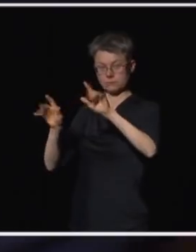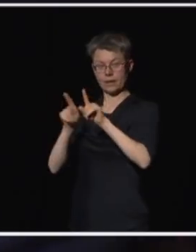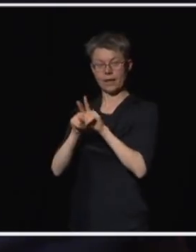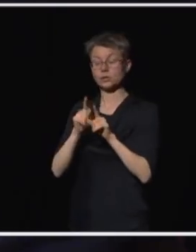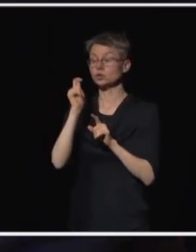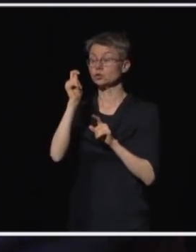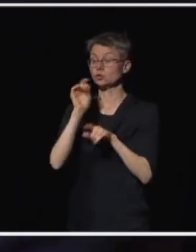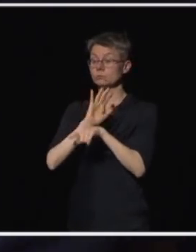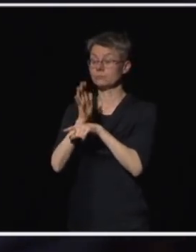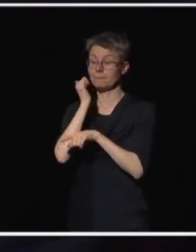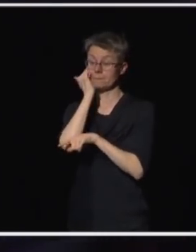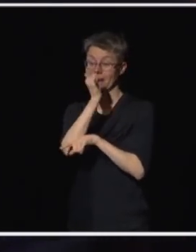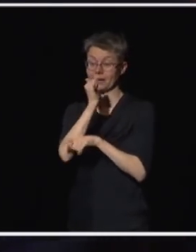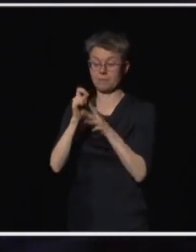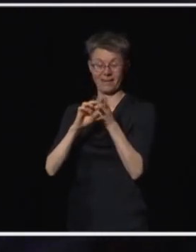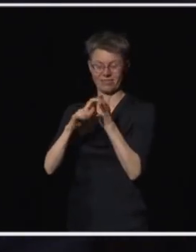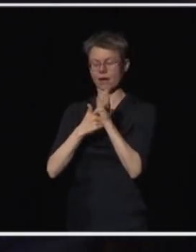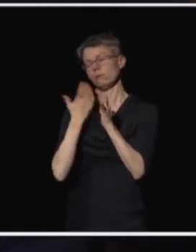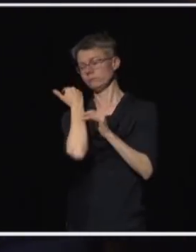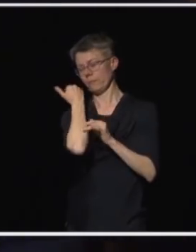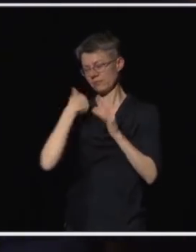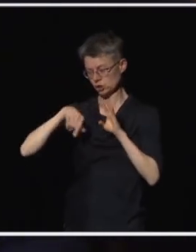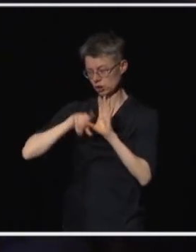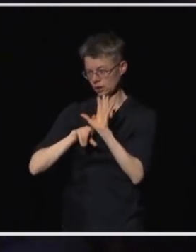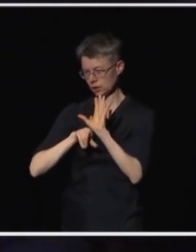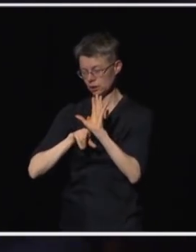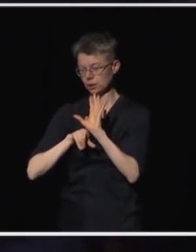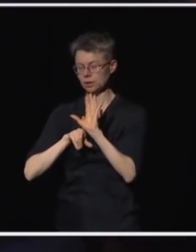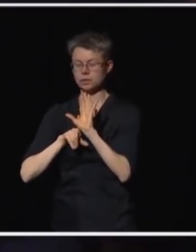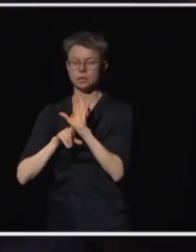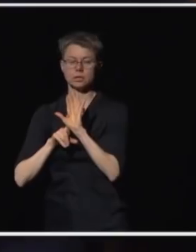out earlier this year there was this kind of reckoning